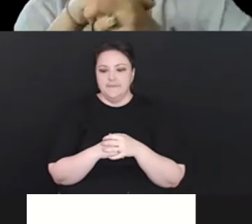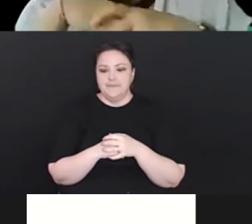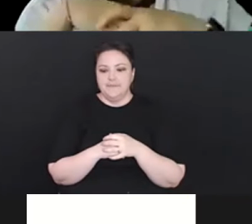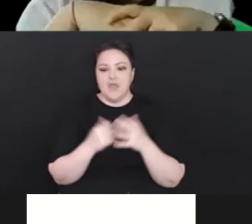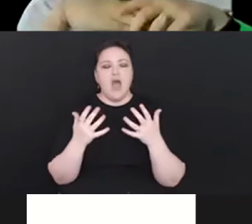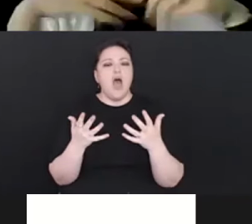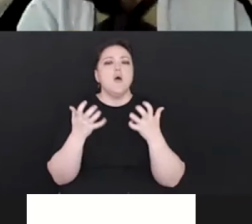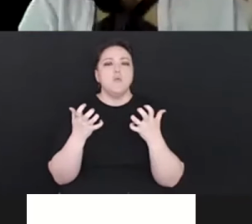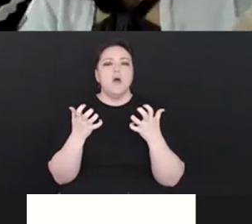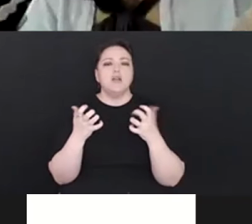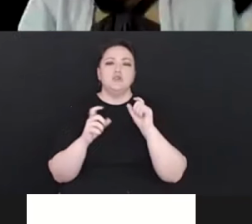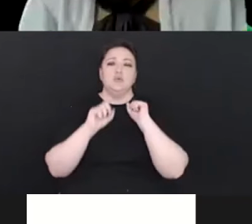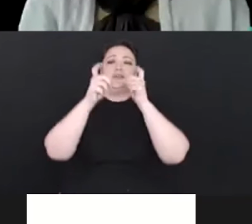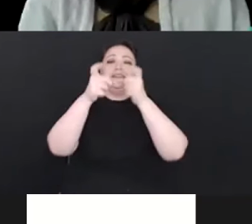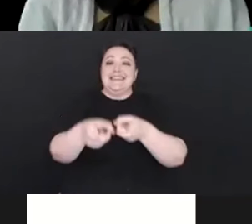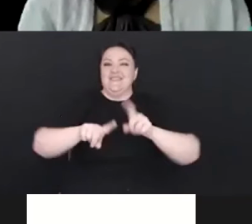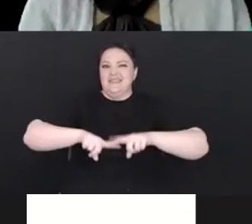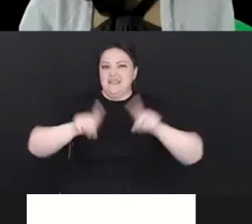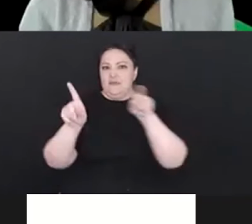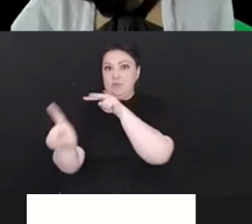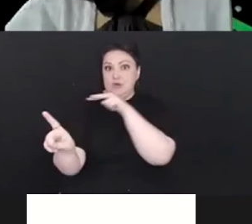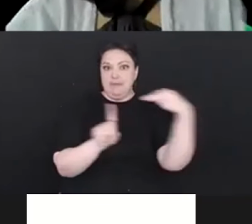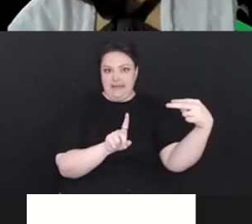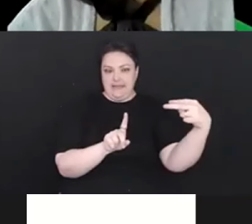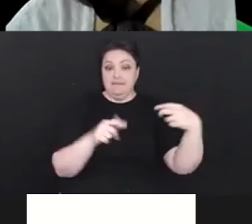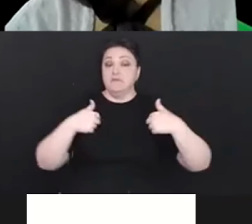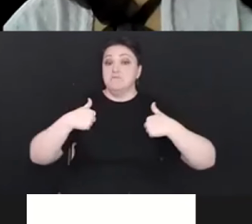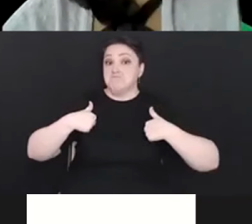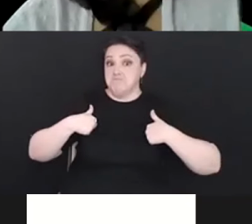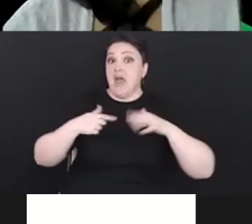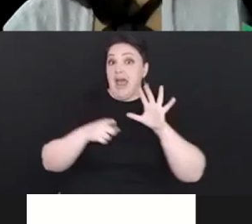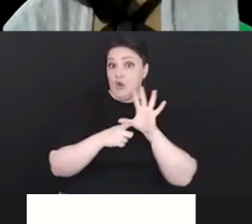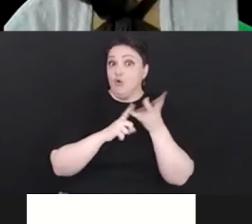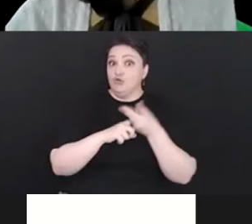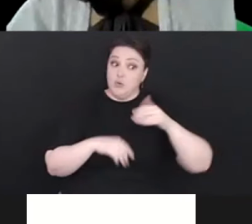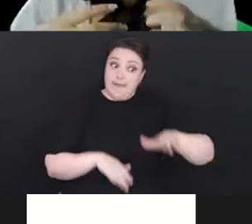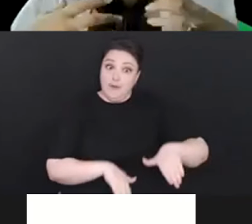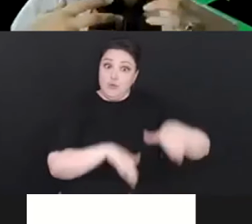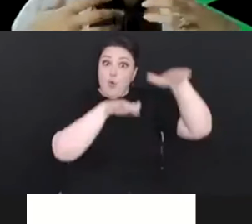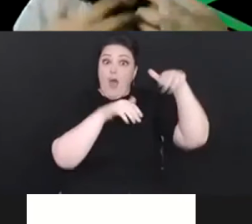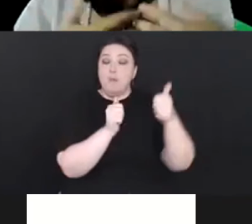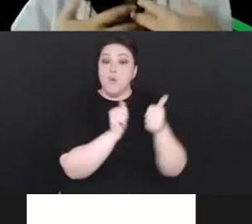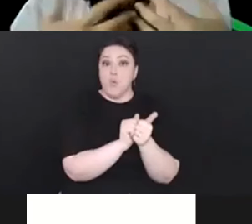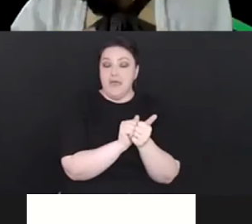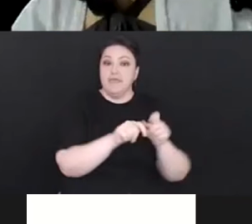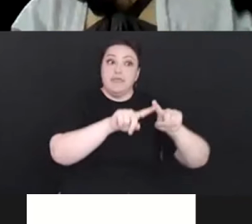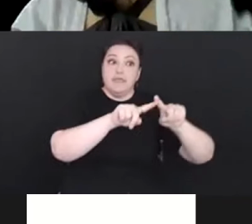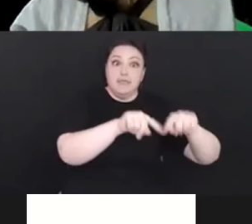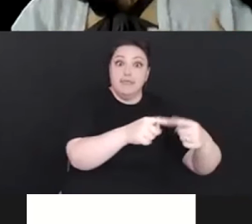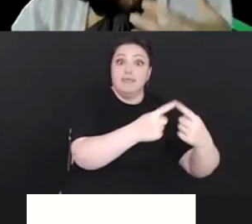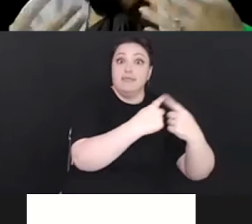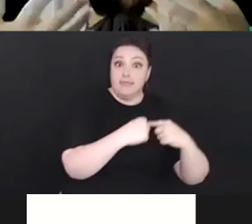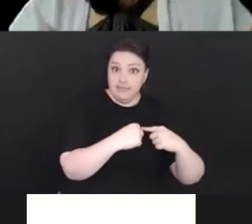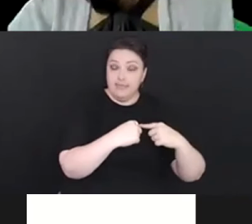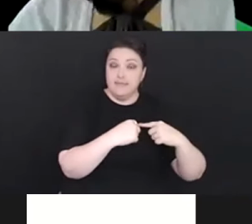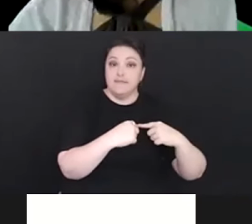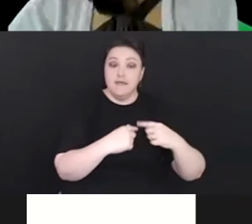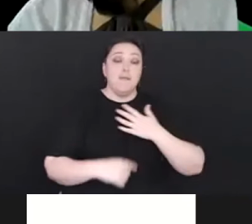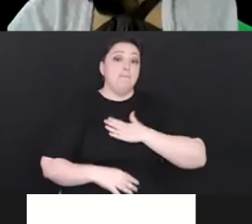someone culturally grew up with interdependence. Um, my family being Filipino on my mother's